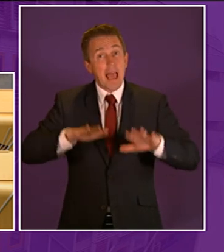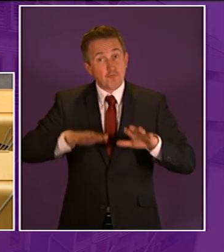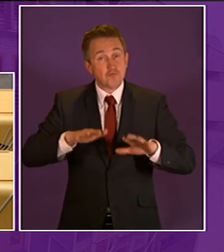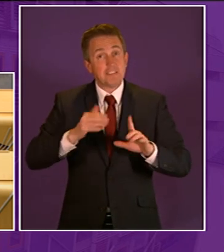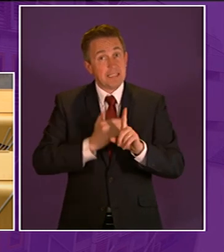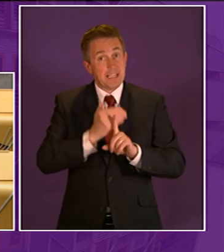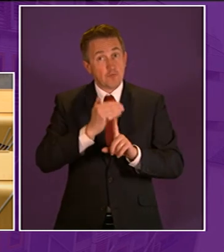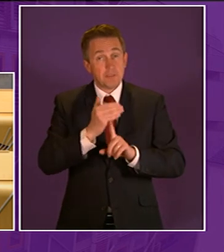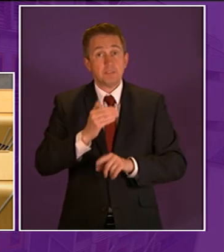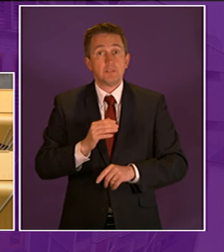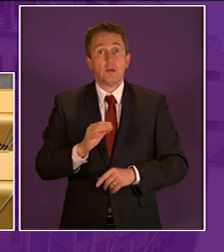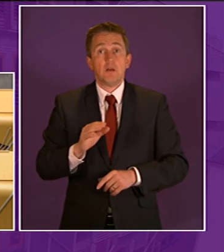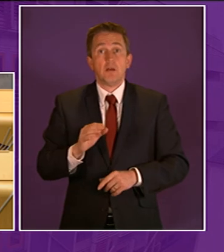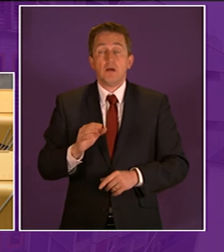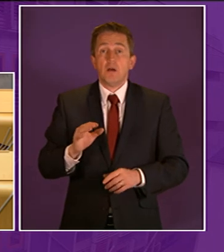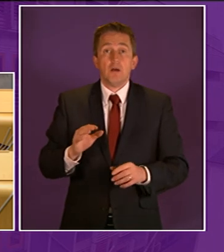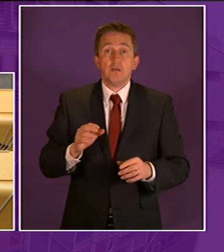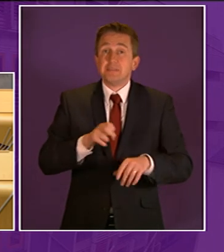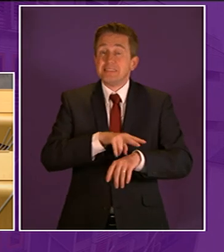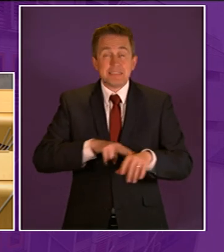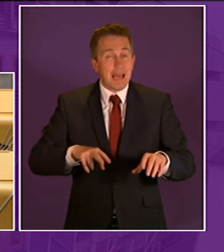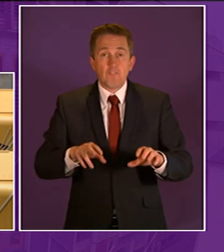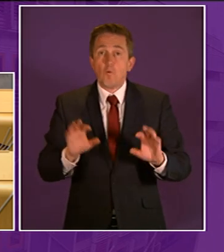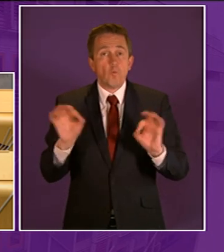No lecturing staff member will lose pay as a result of harmonisation.